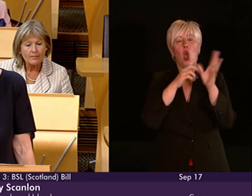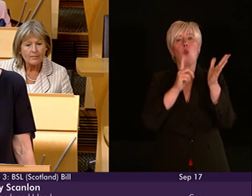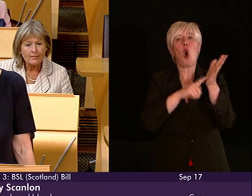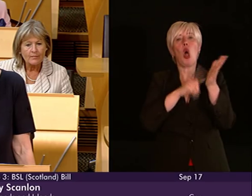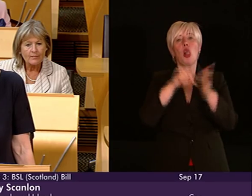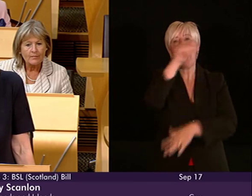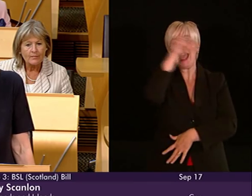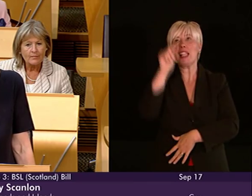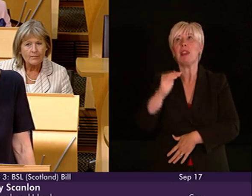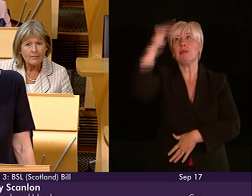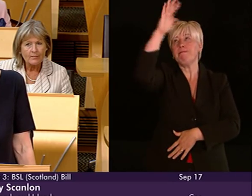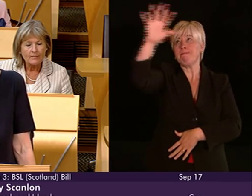pleased to welcome to the gallery Margaret Kinsman